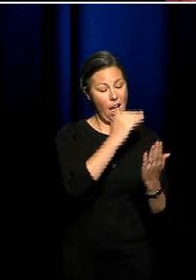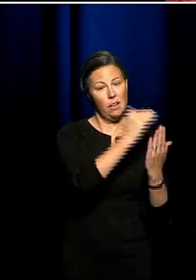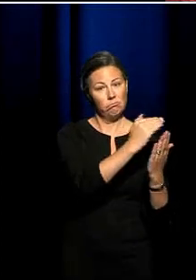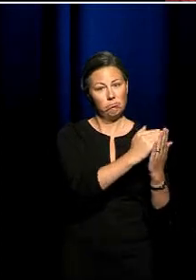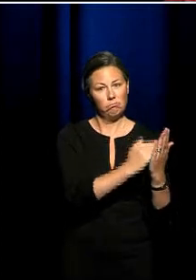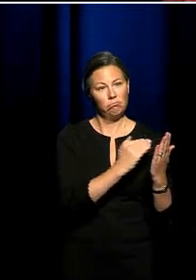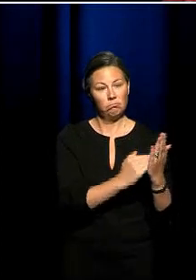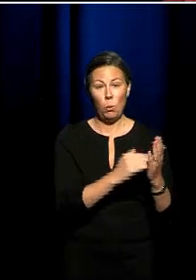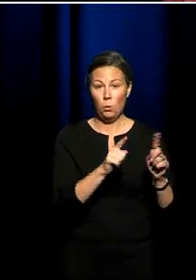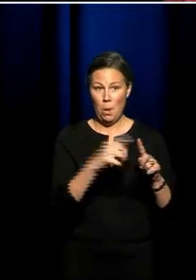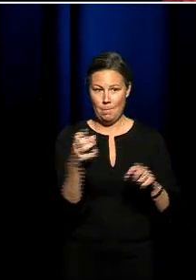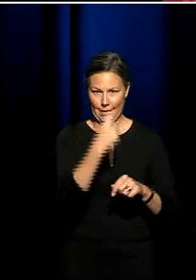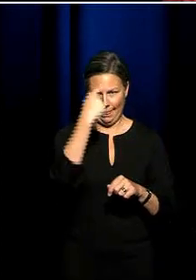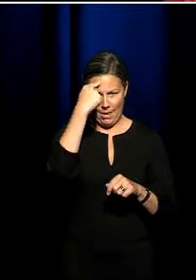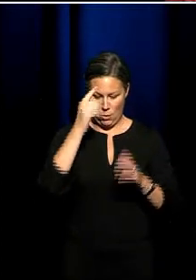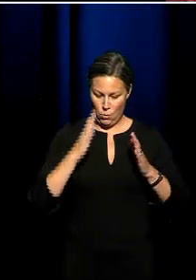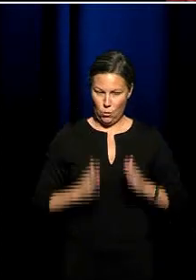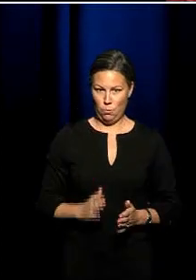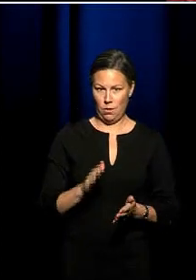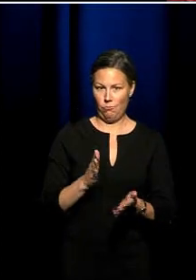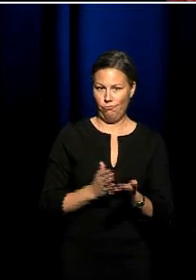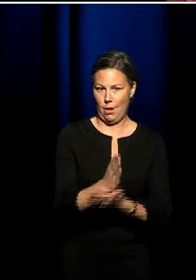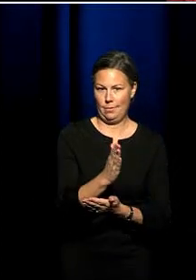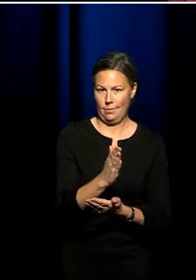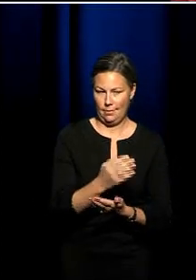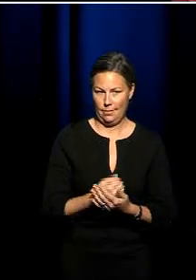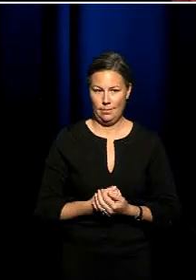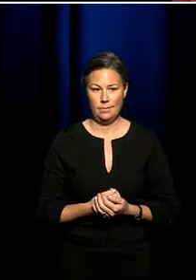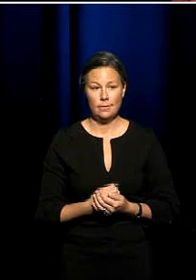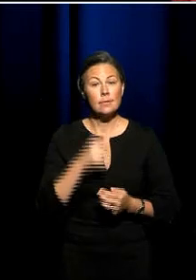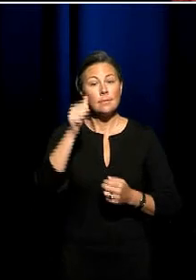of Reference expressly recognise that Australia has obligations under the